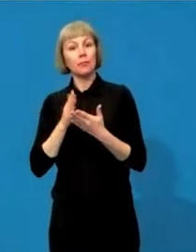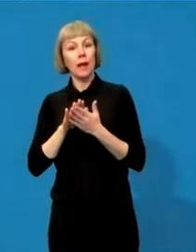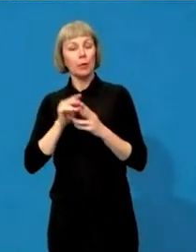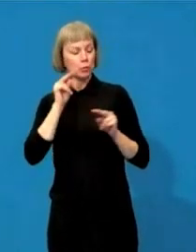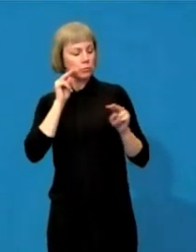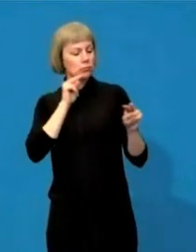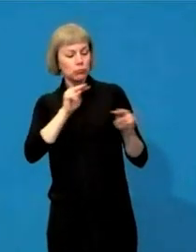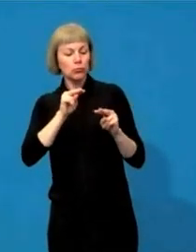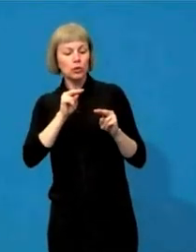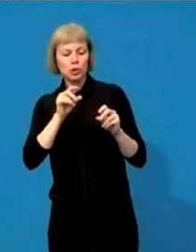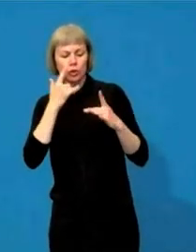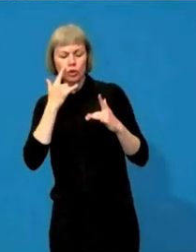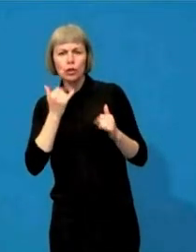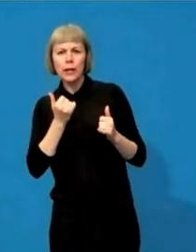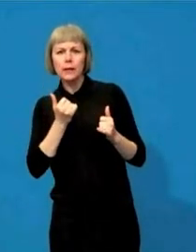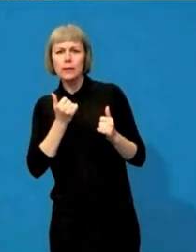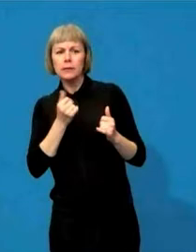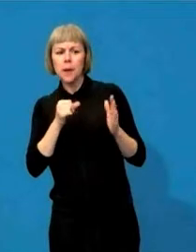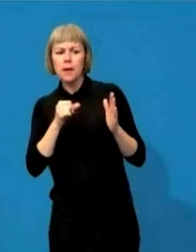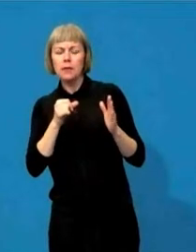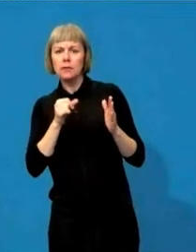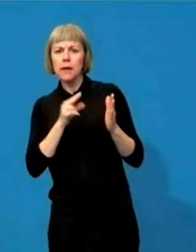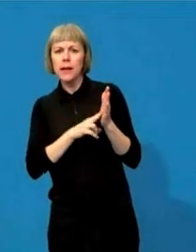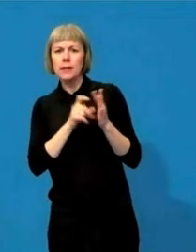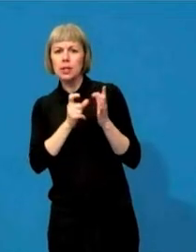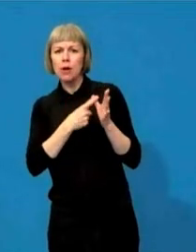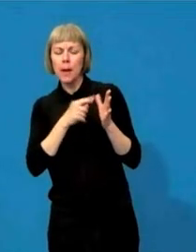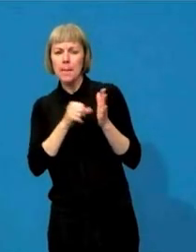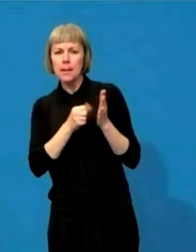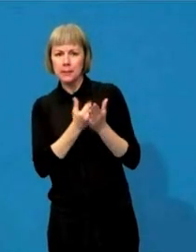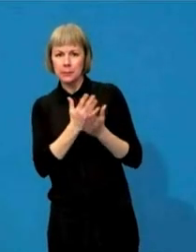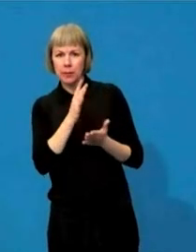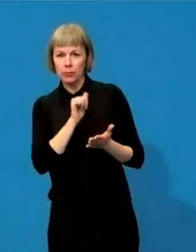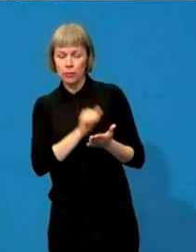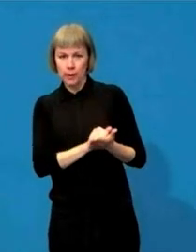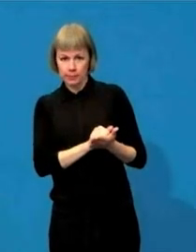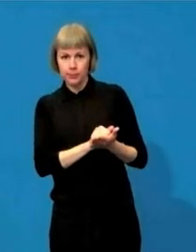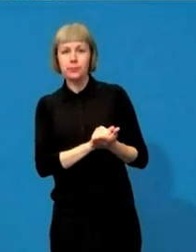there needs to be a structure in place behind the individual families to support the